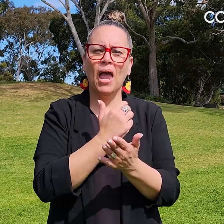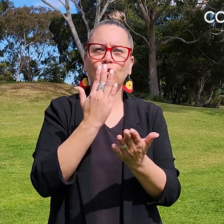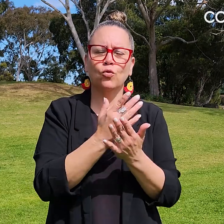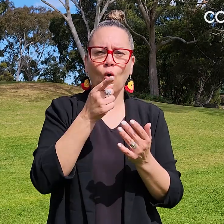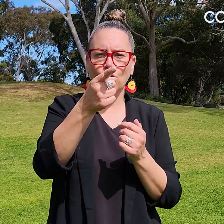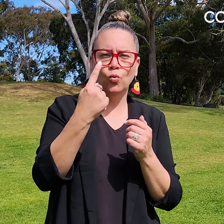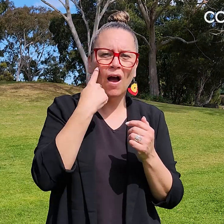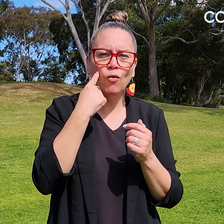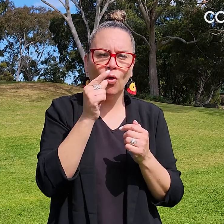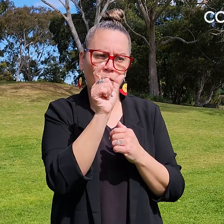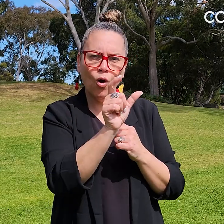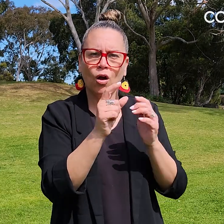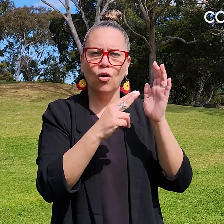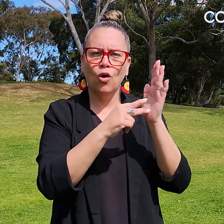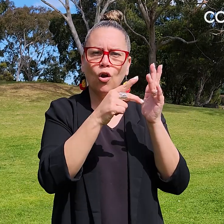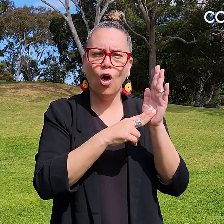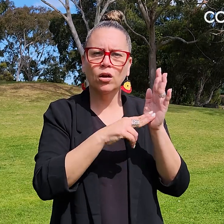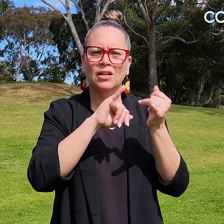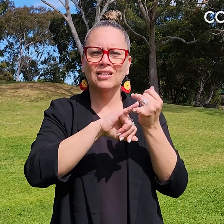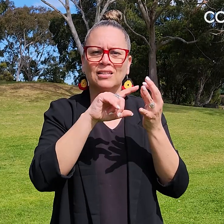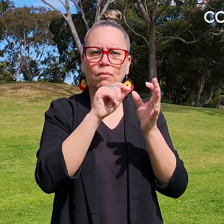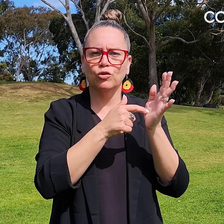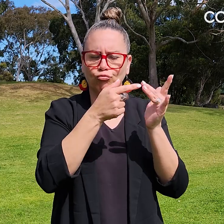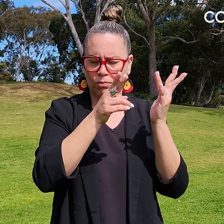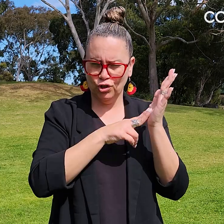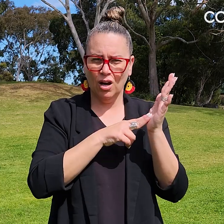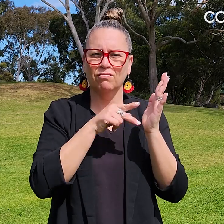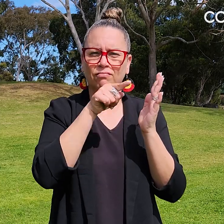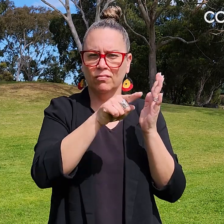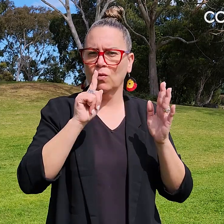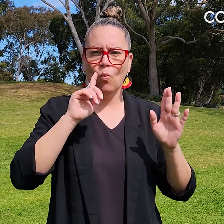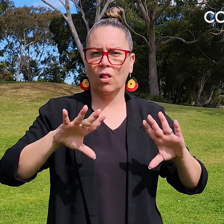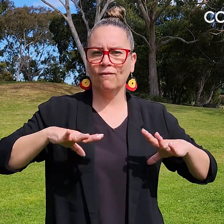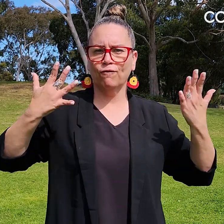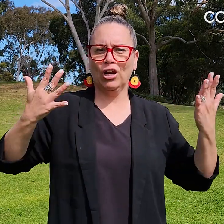and you can choose to get free “Non-Subscription” access to our app.